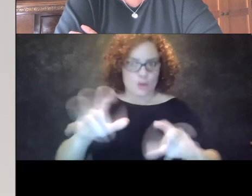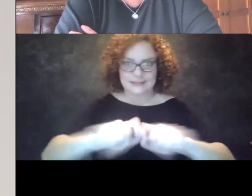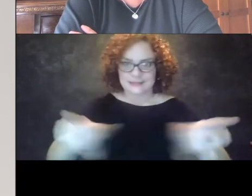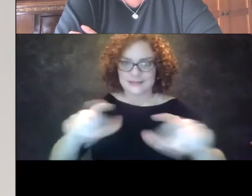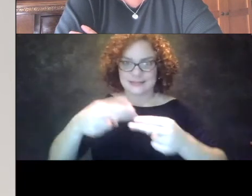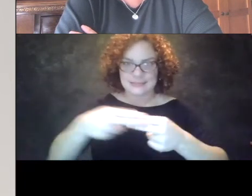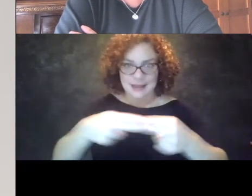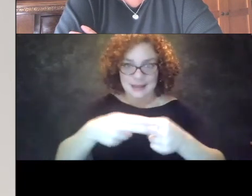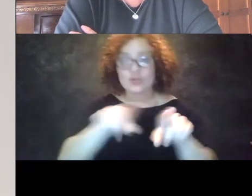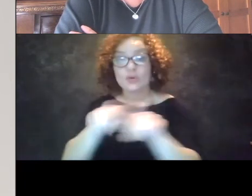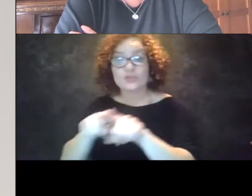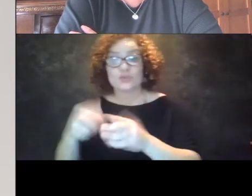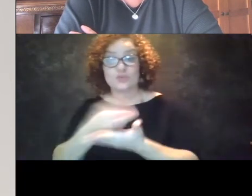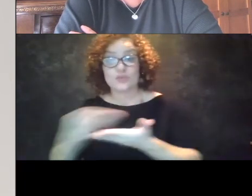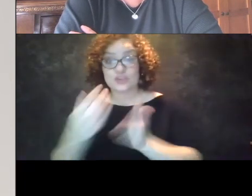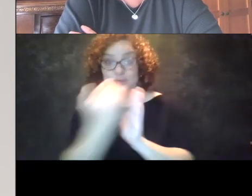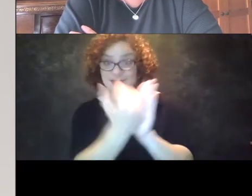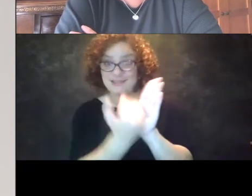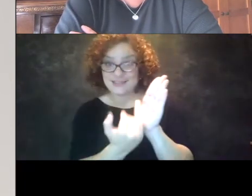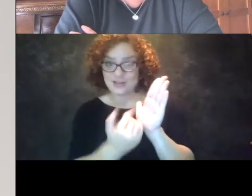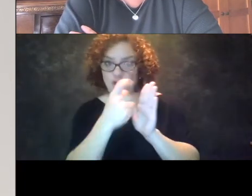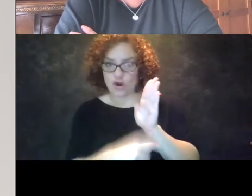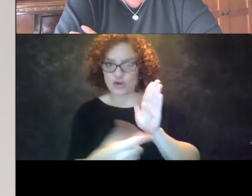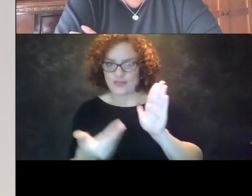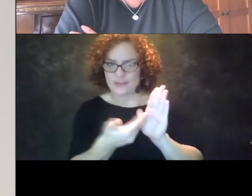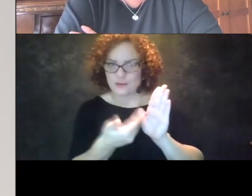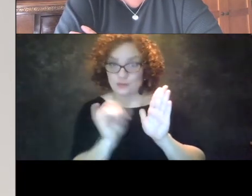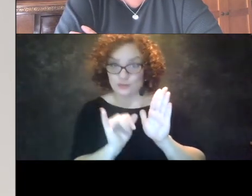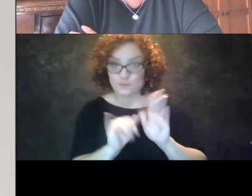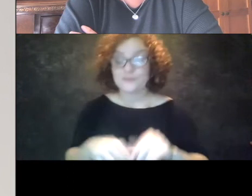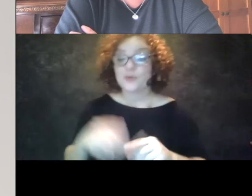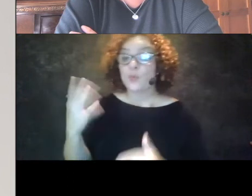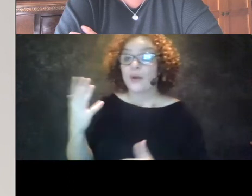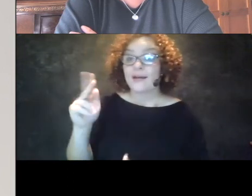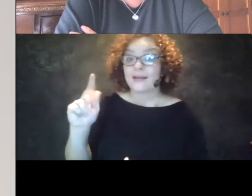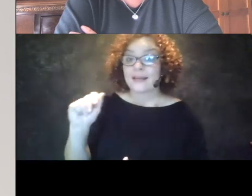resource list. The things that Kayla just spoke about are in the second article about